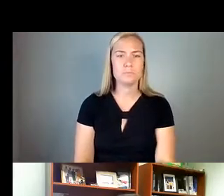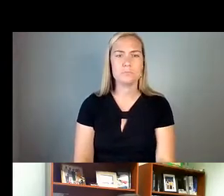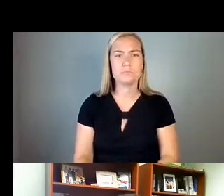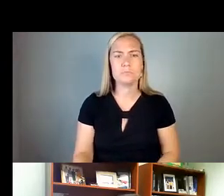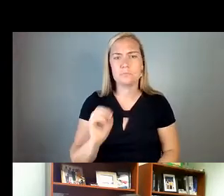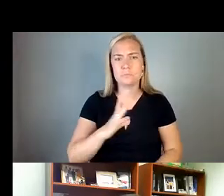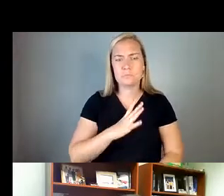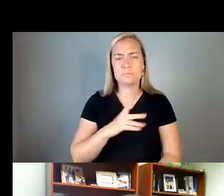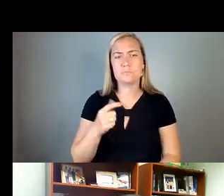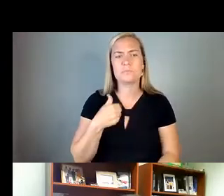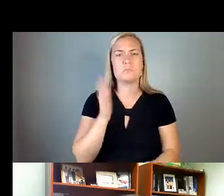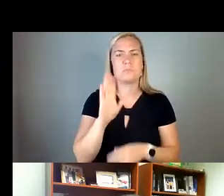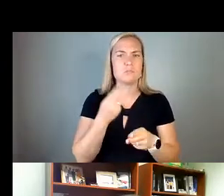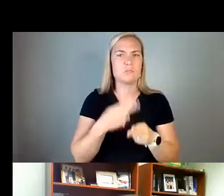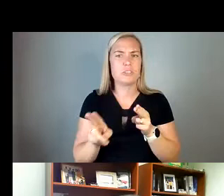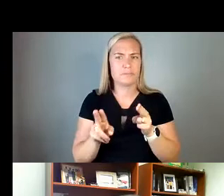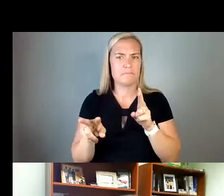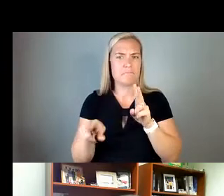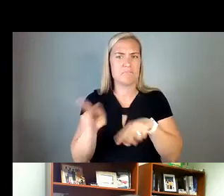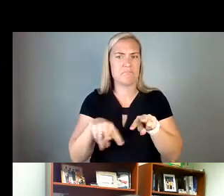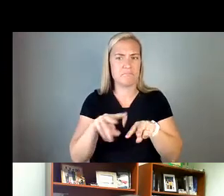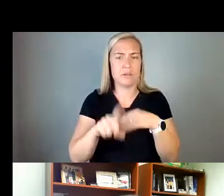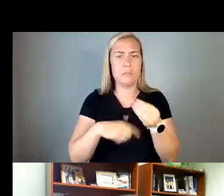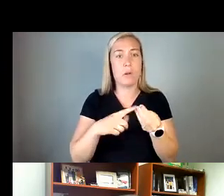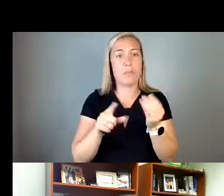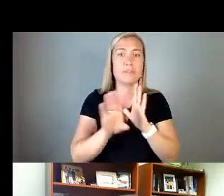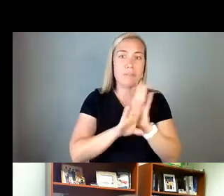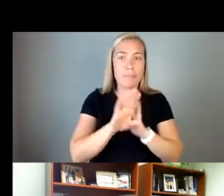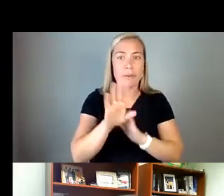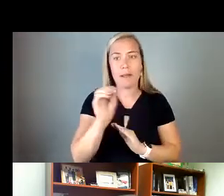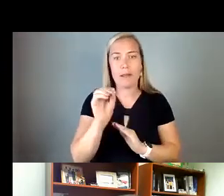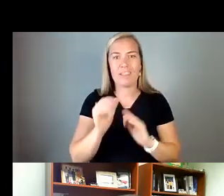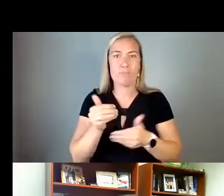brief overview of the development and the progress in developing these vaccines as well